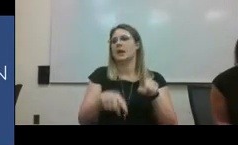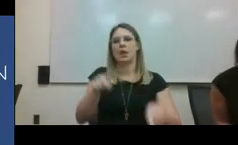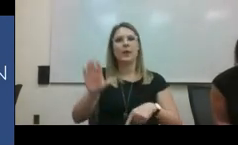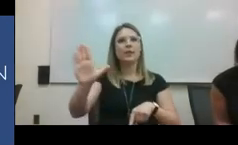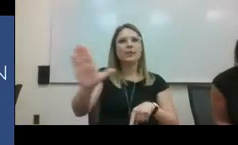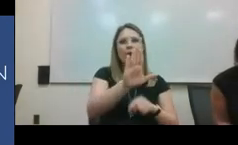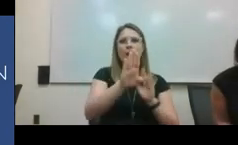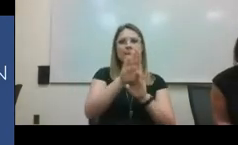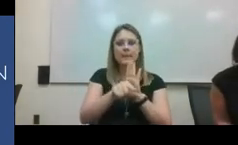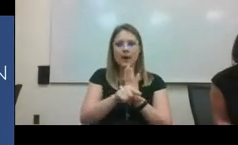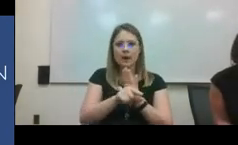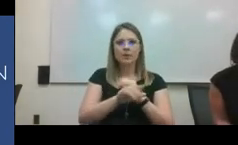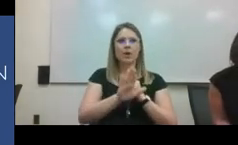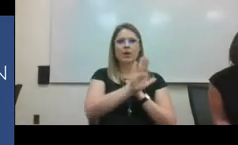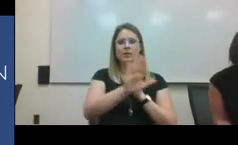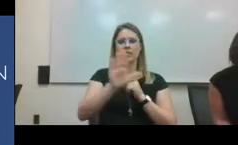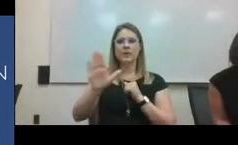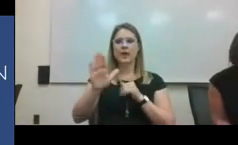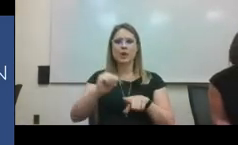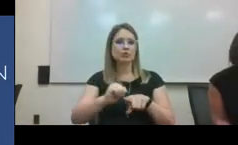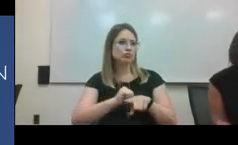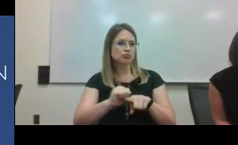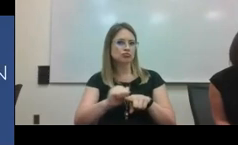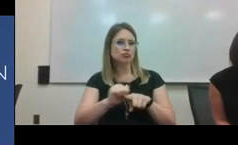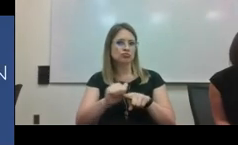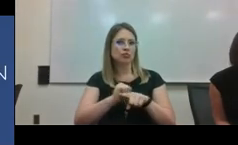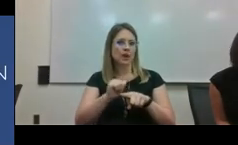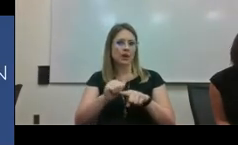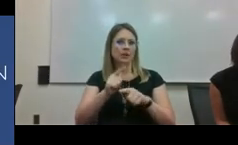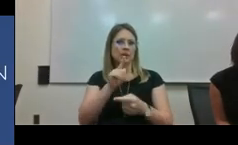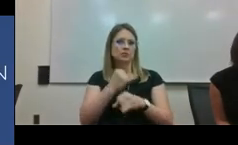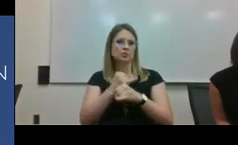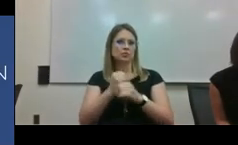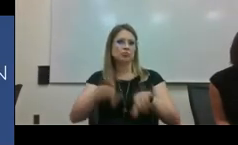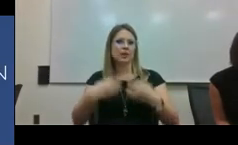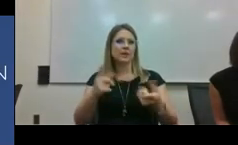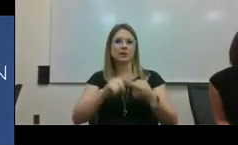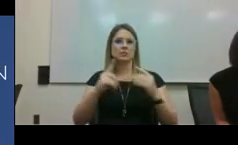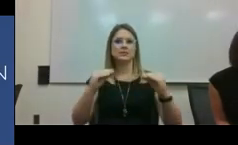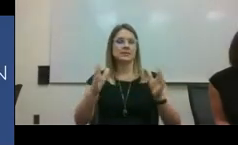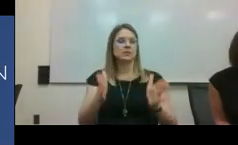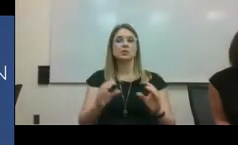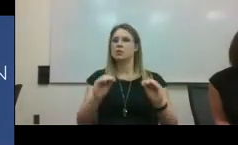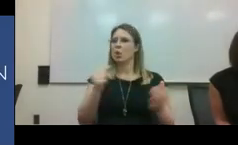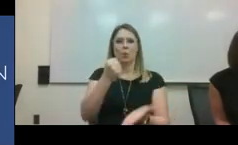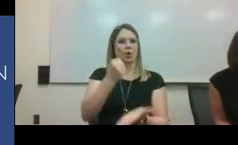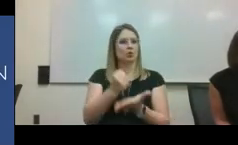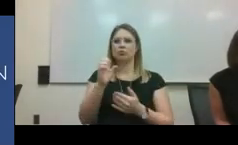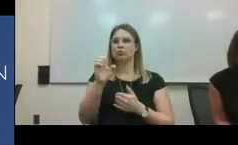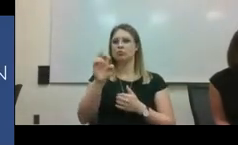and what kind of training they have provided to the teachers. None of them were credentials though into the formal system.